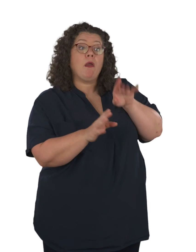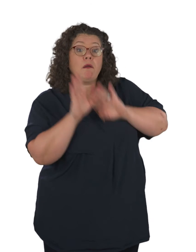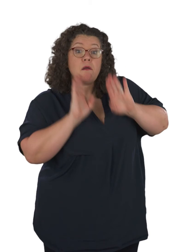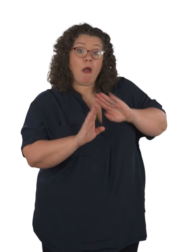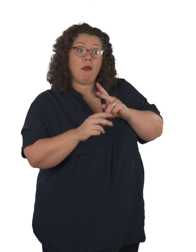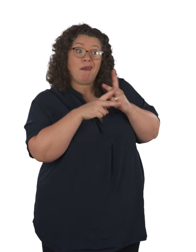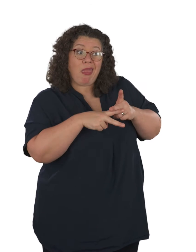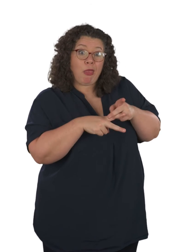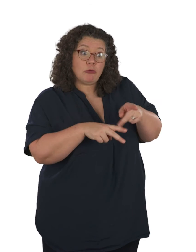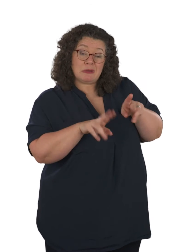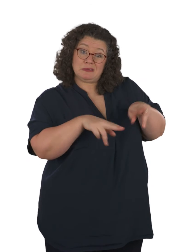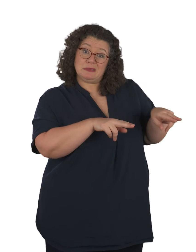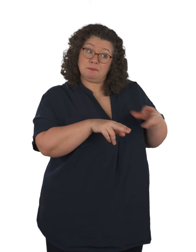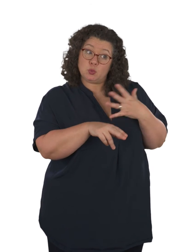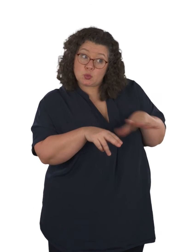Assessments for young carers who need help.